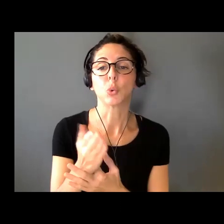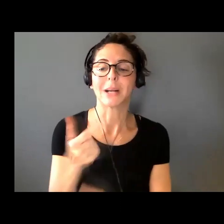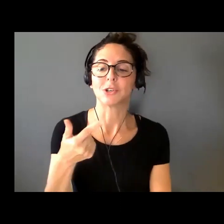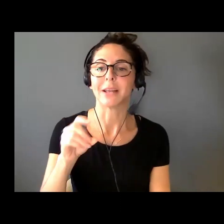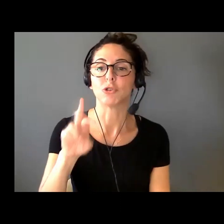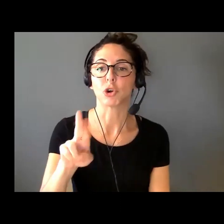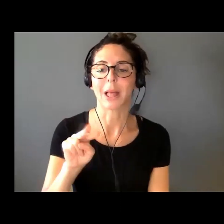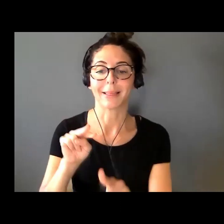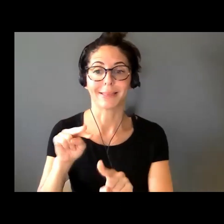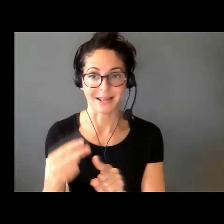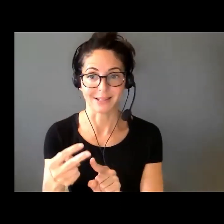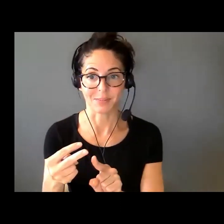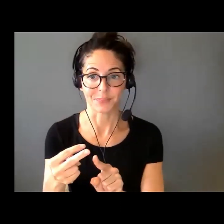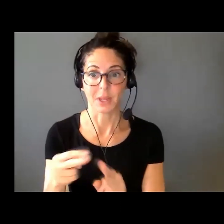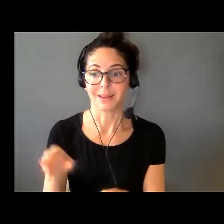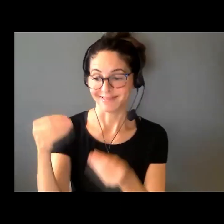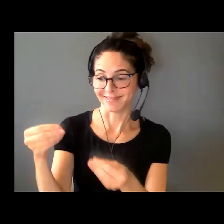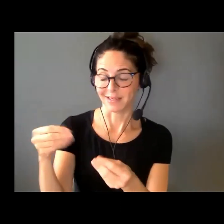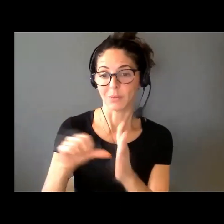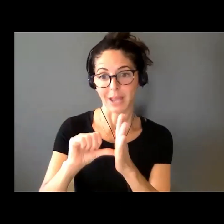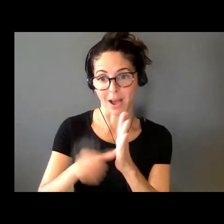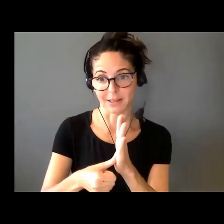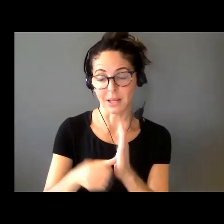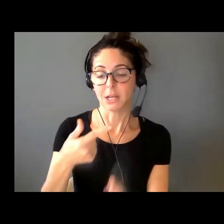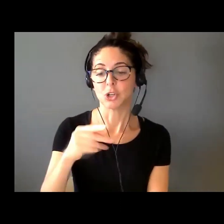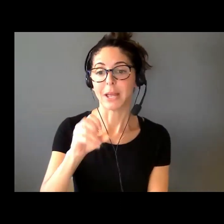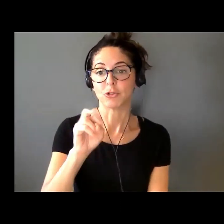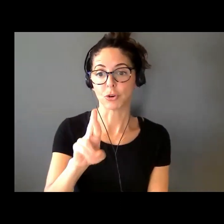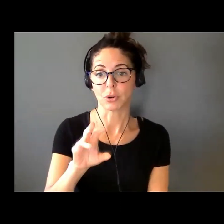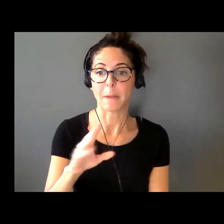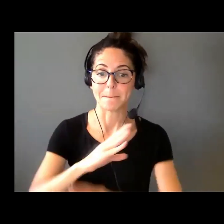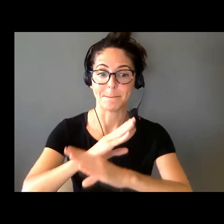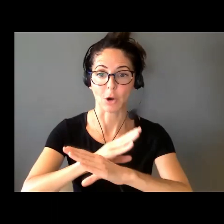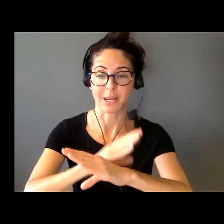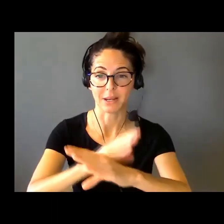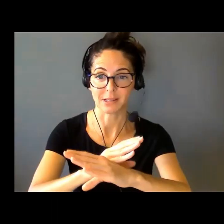We actually highlighted that gender-related barriers affect rehabilitation access, use,